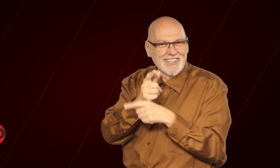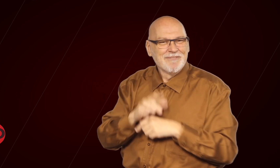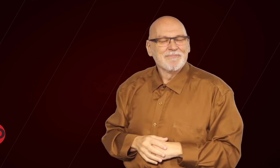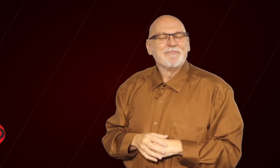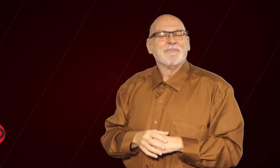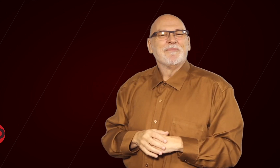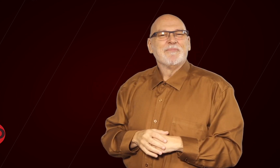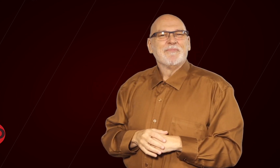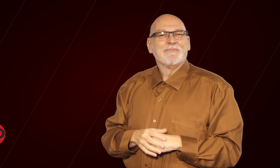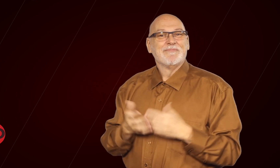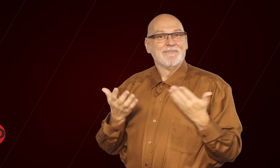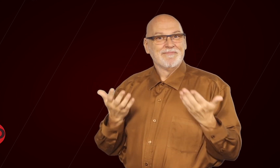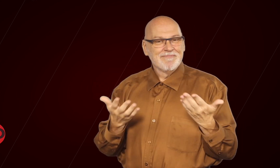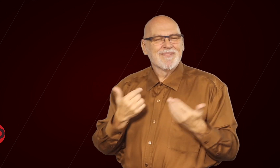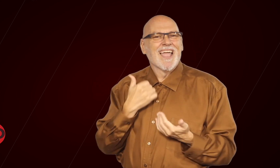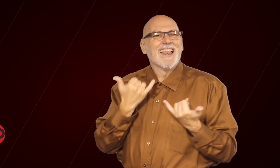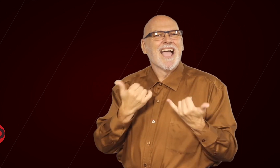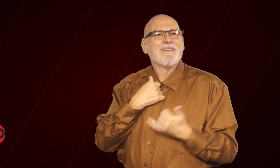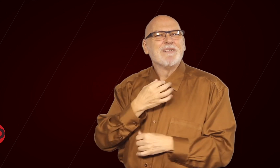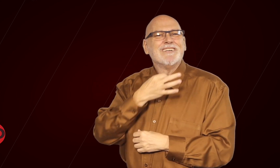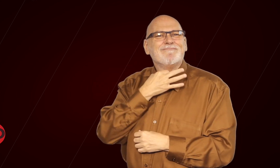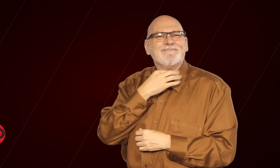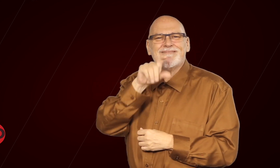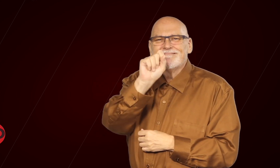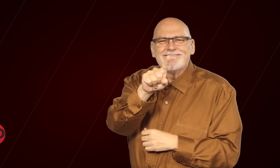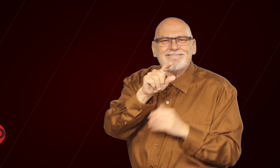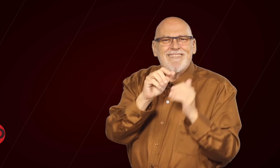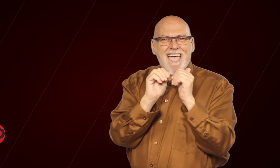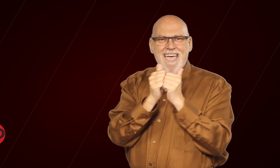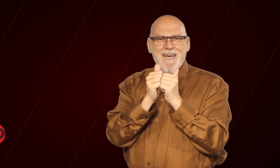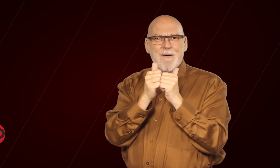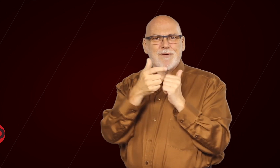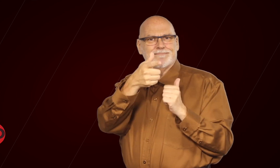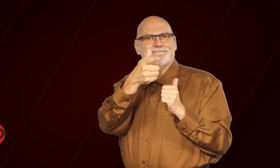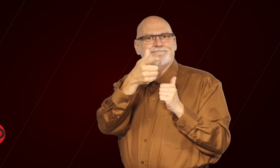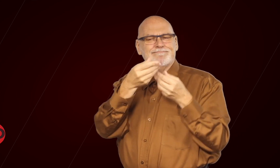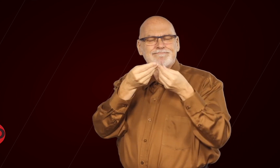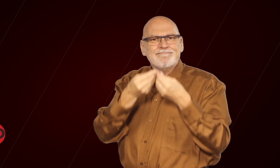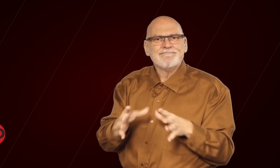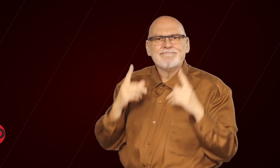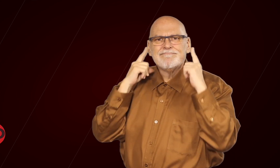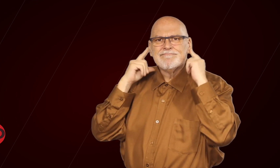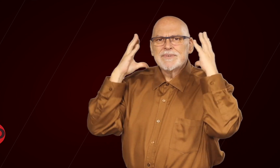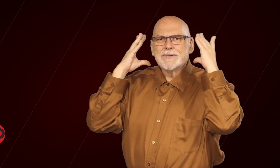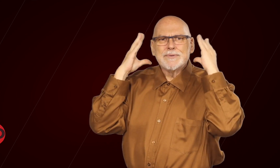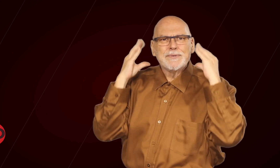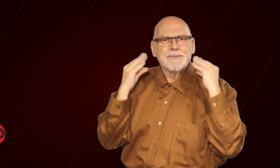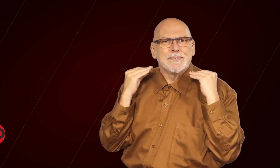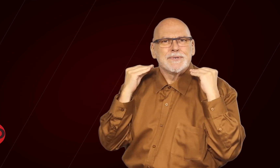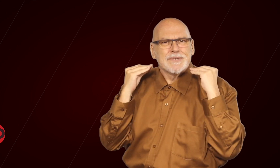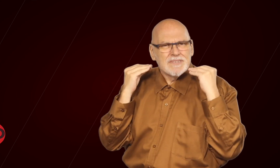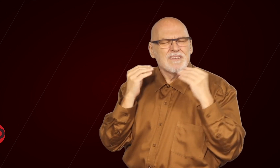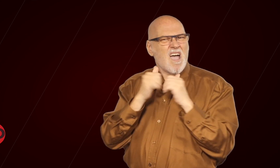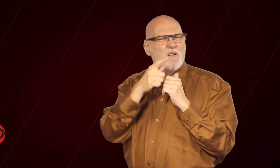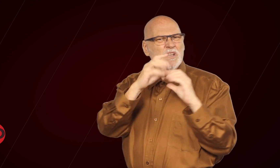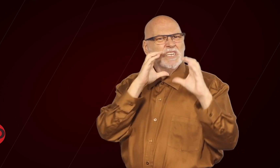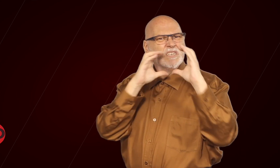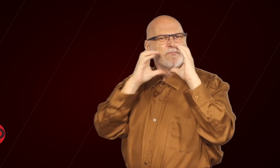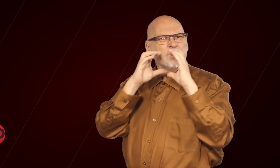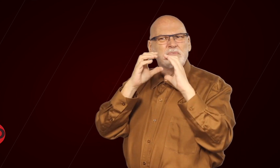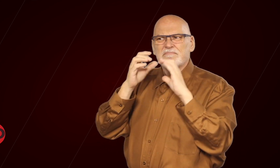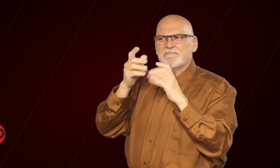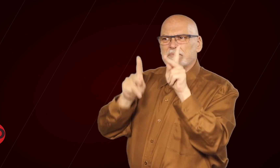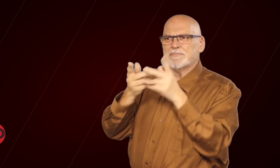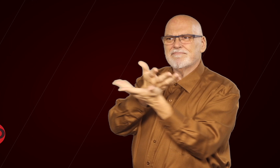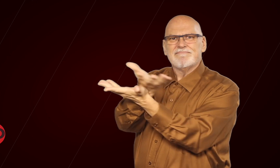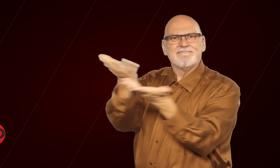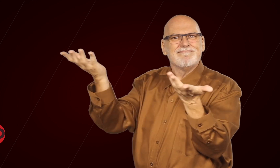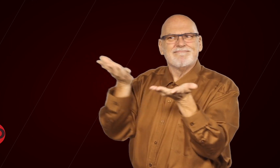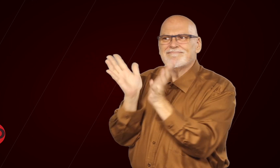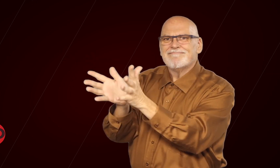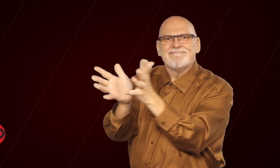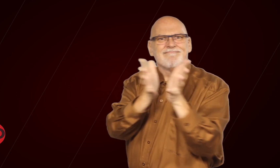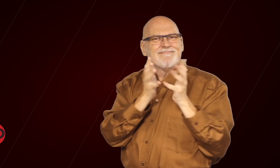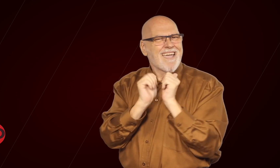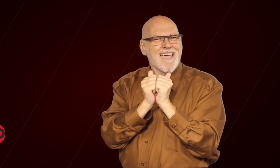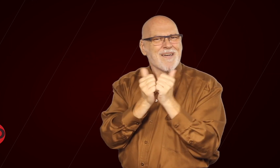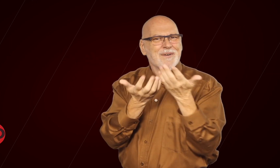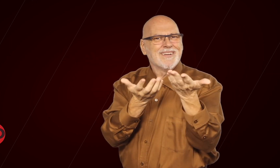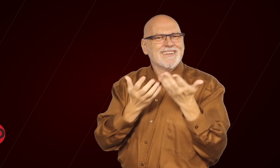How did you lose your hearing and how do you communicate with people?